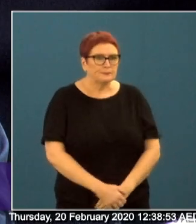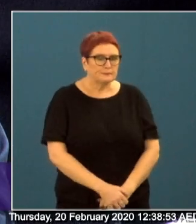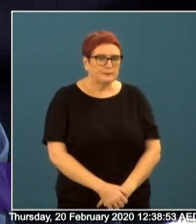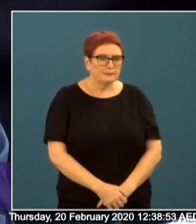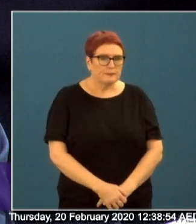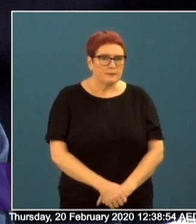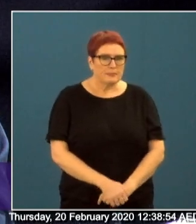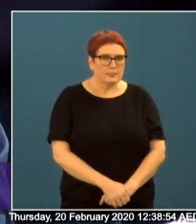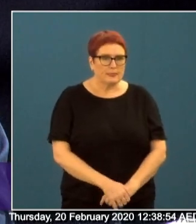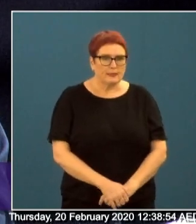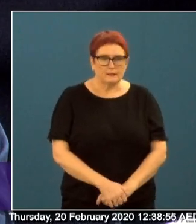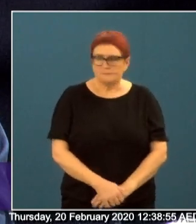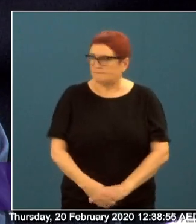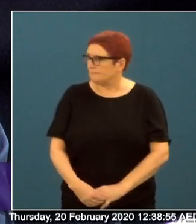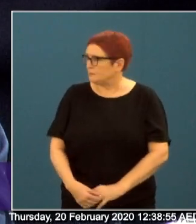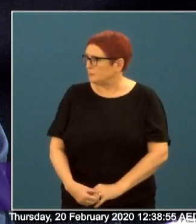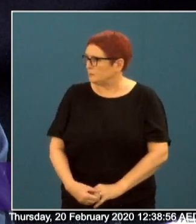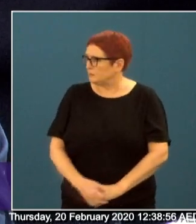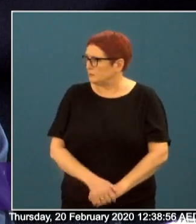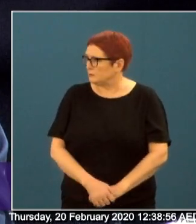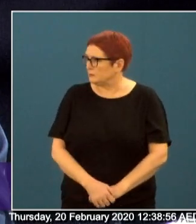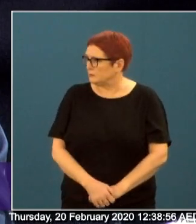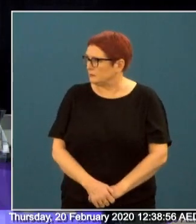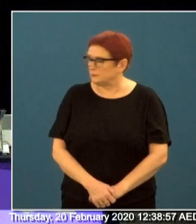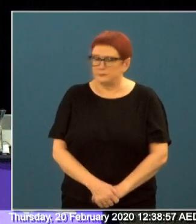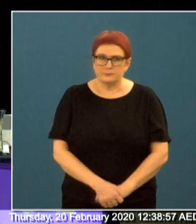Professor Trollor, you've talked about a number of things about proper diagnosis.